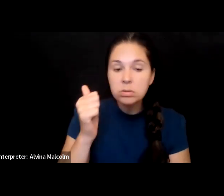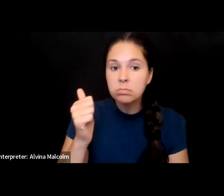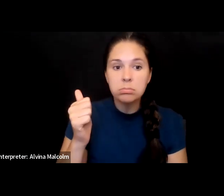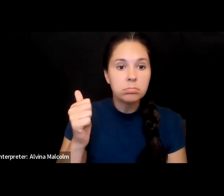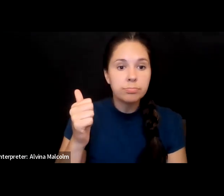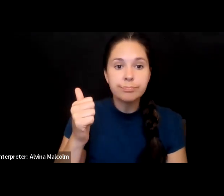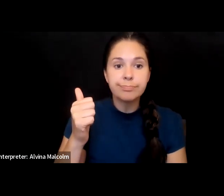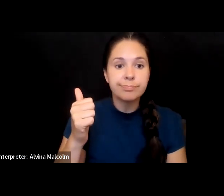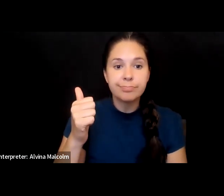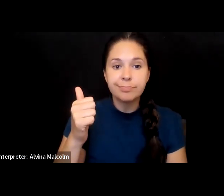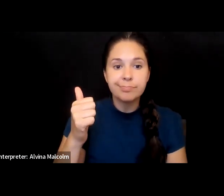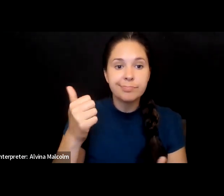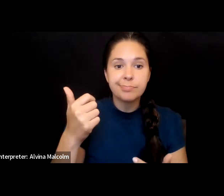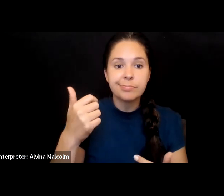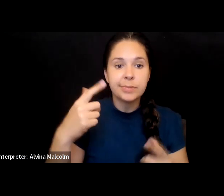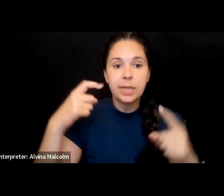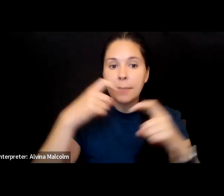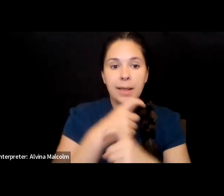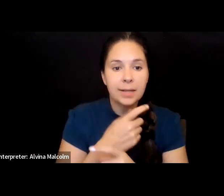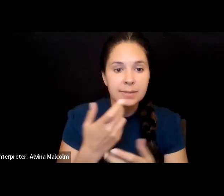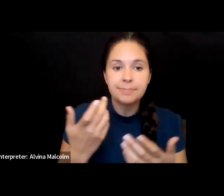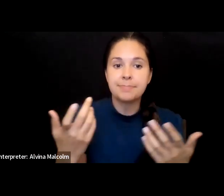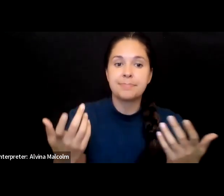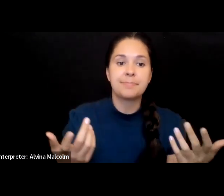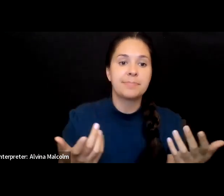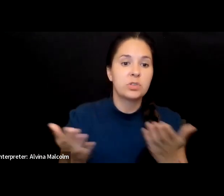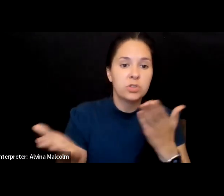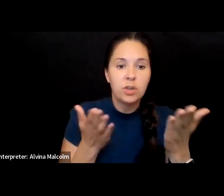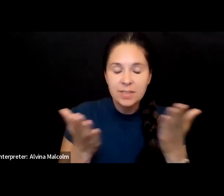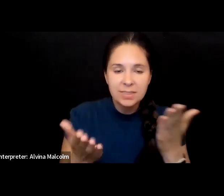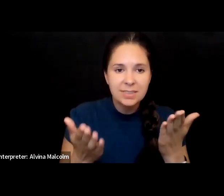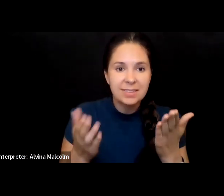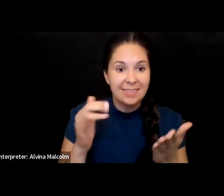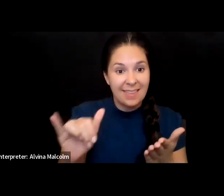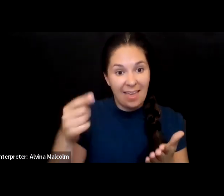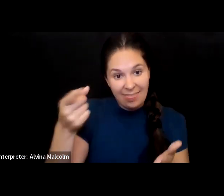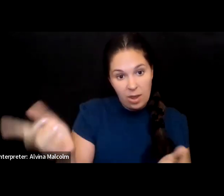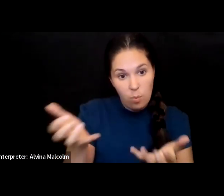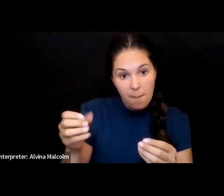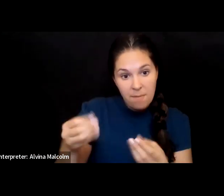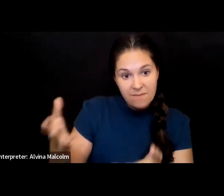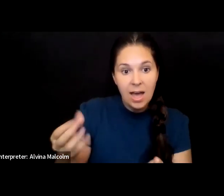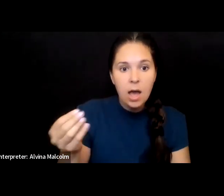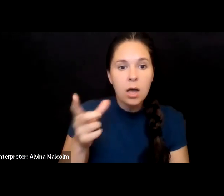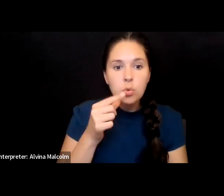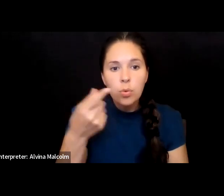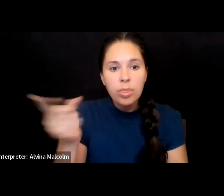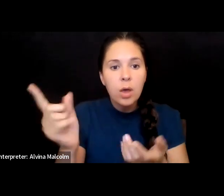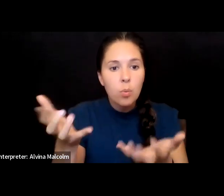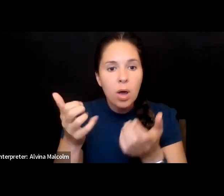EOC. I'm in the EOC because we provide